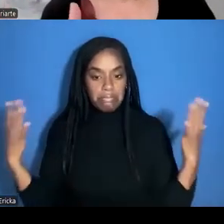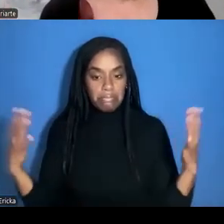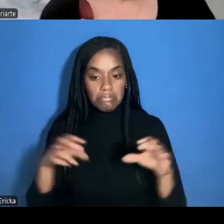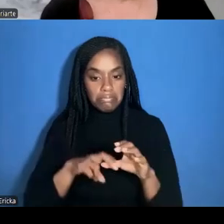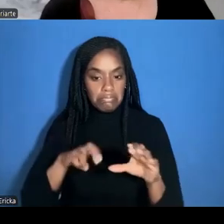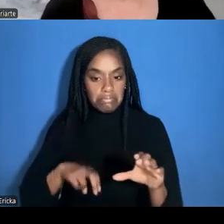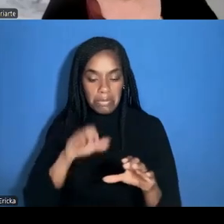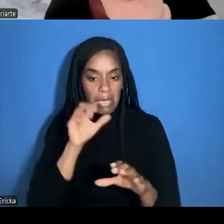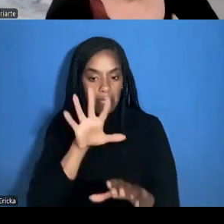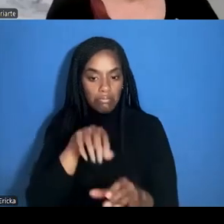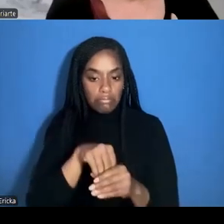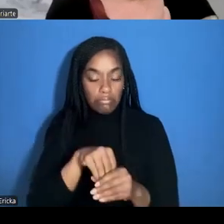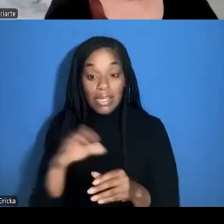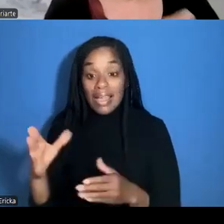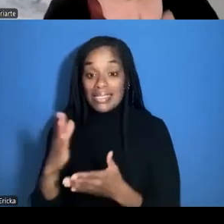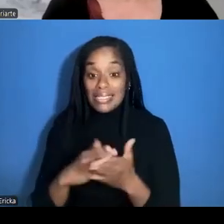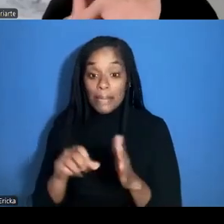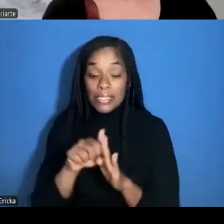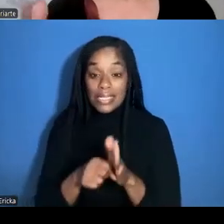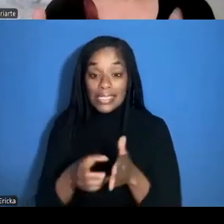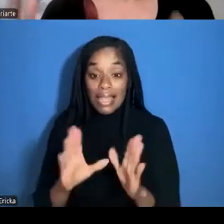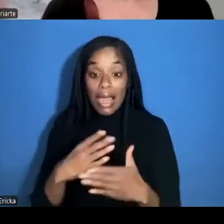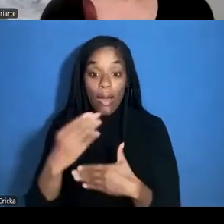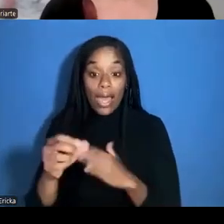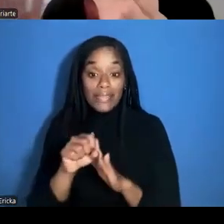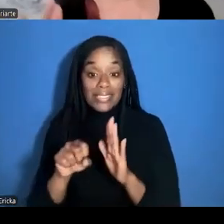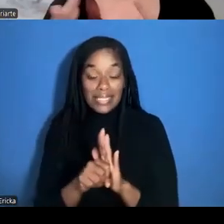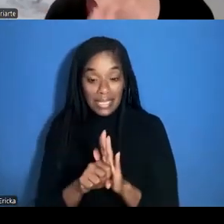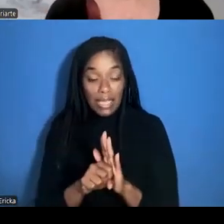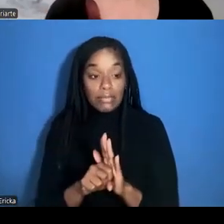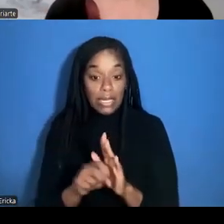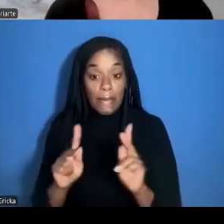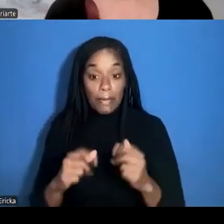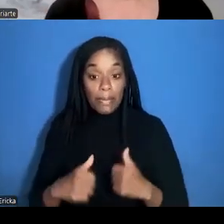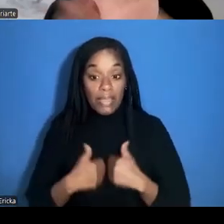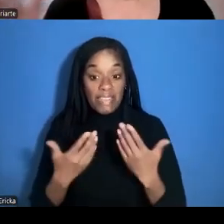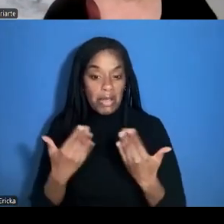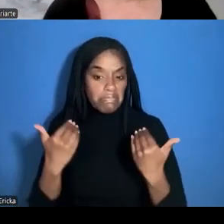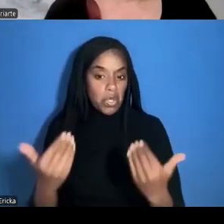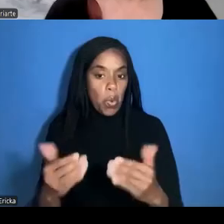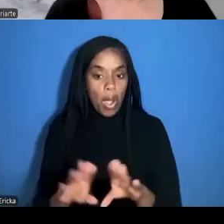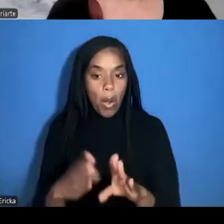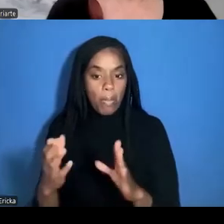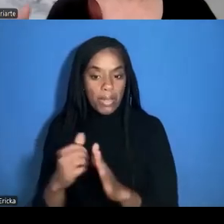allow out of state residents to open Able accounts in their state. So let's say, for example, I live in California